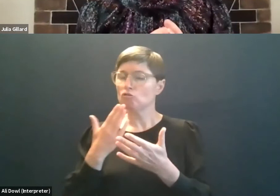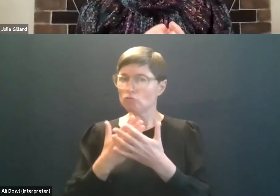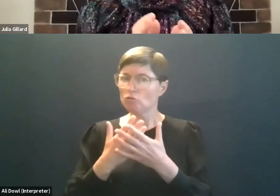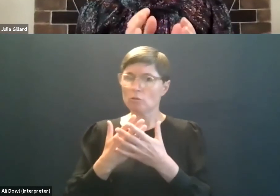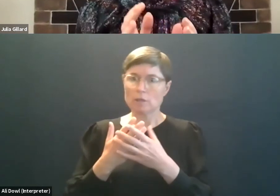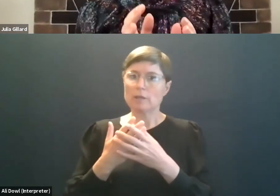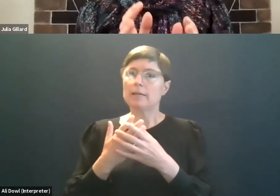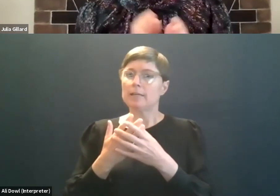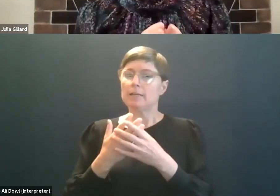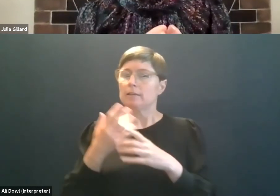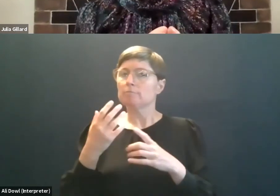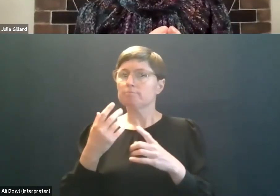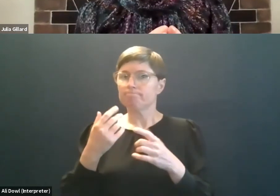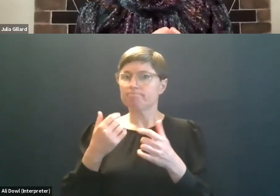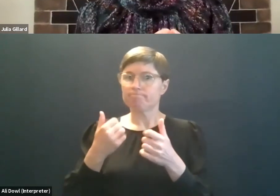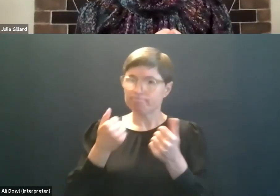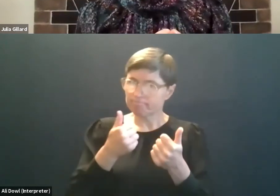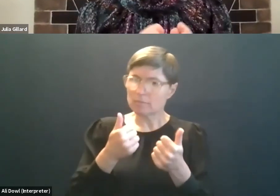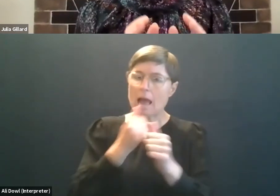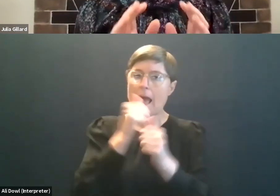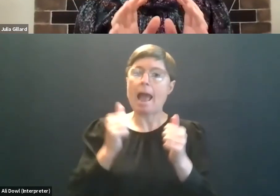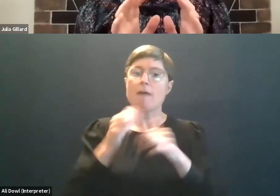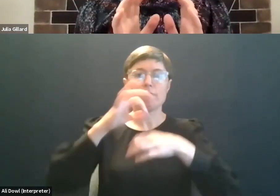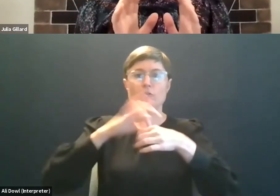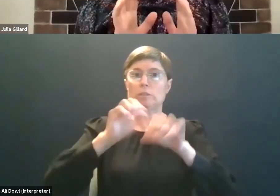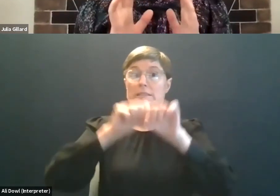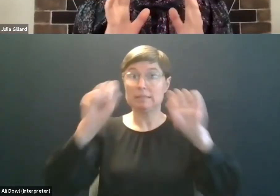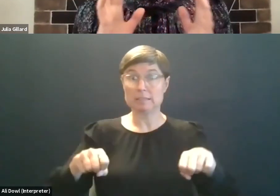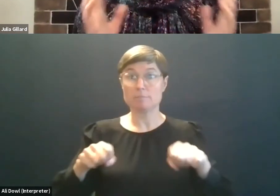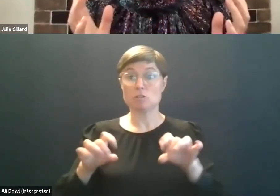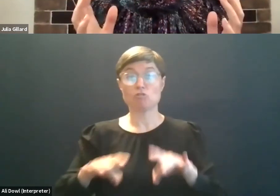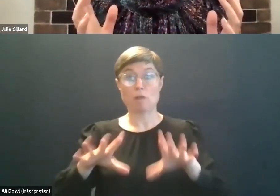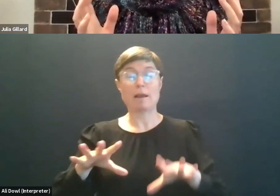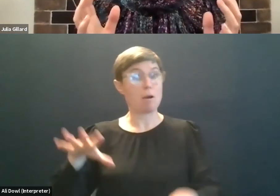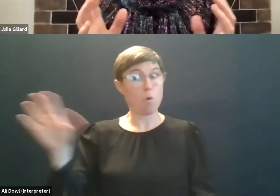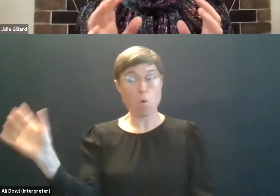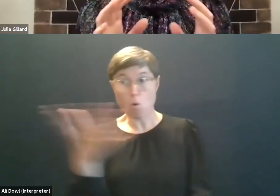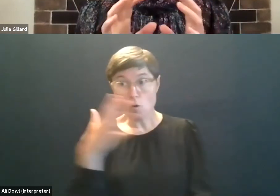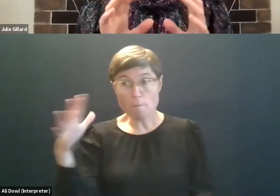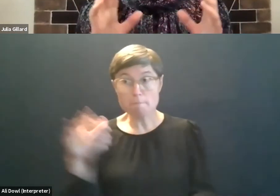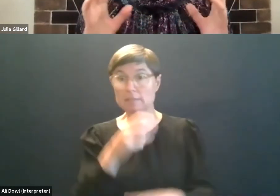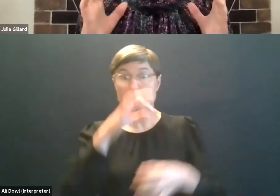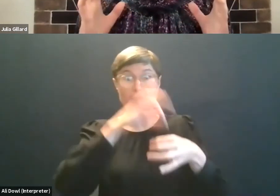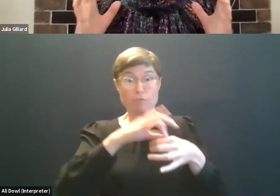compulsory registration and voting system because it means our democracy is ultimately